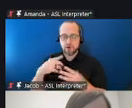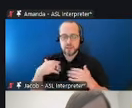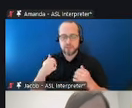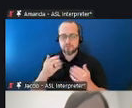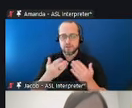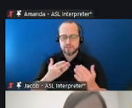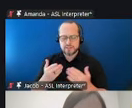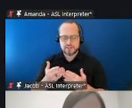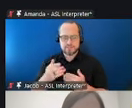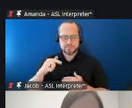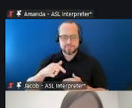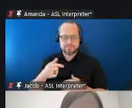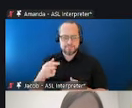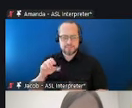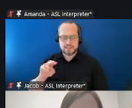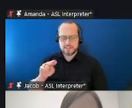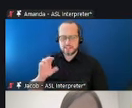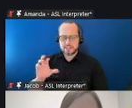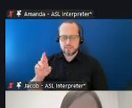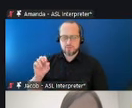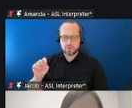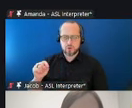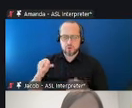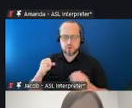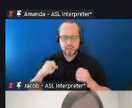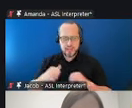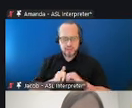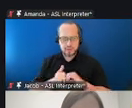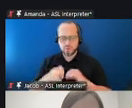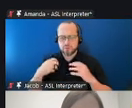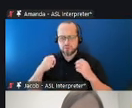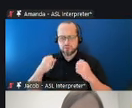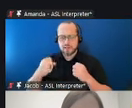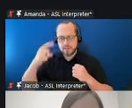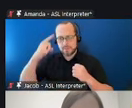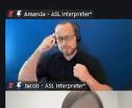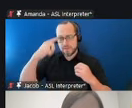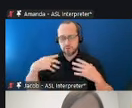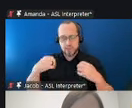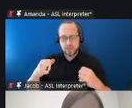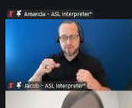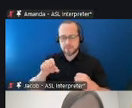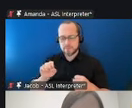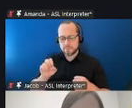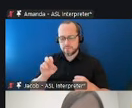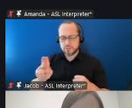roots hub strengthen integration of mental health, substance use disorder treatment, developmental